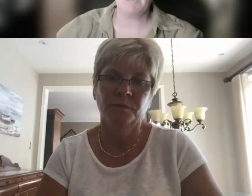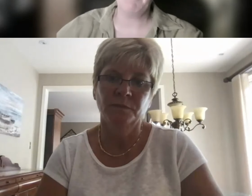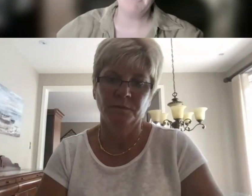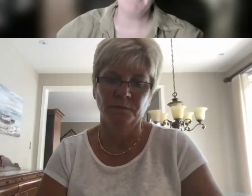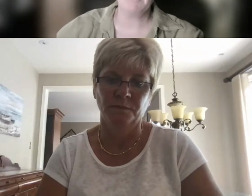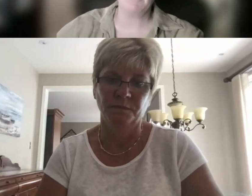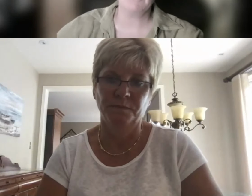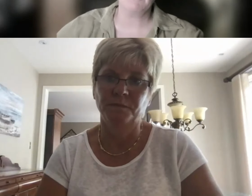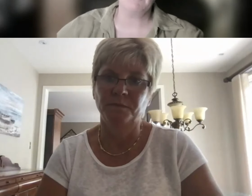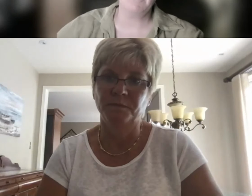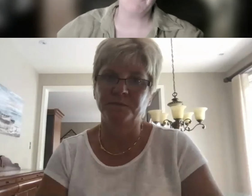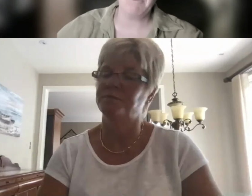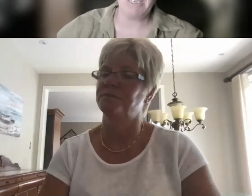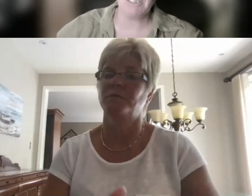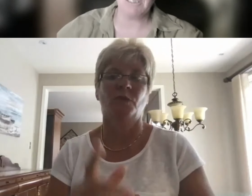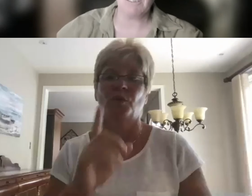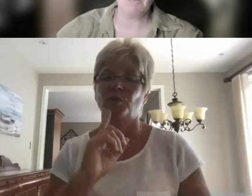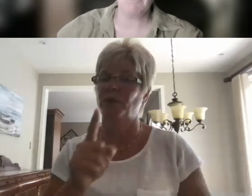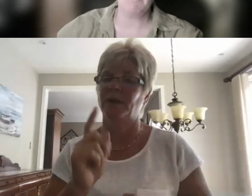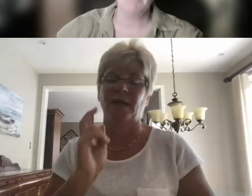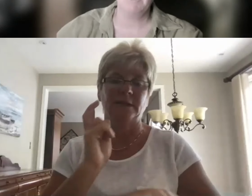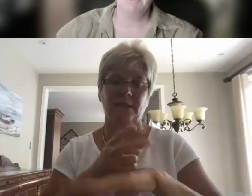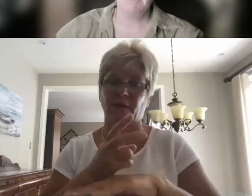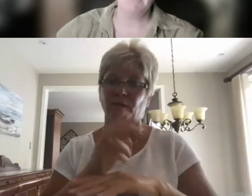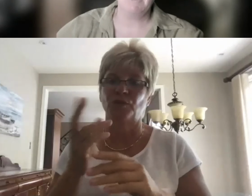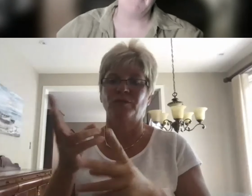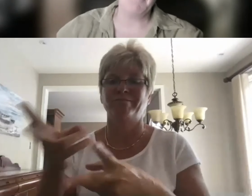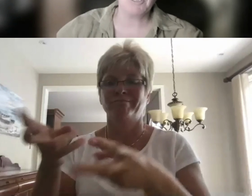epidemiological information to push